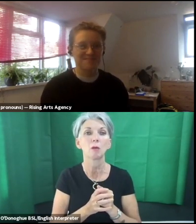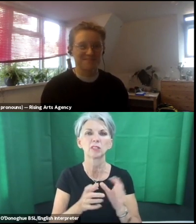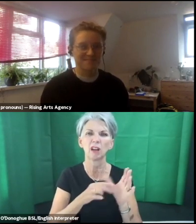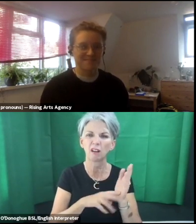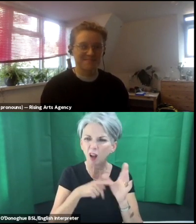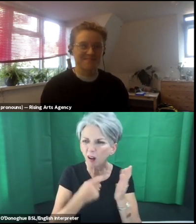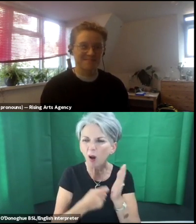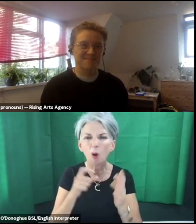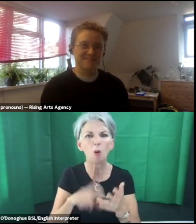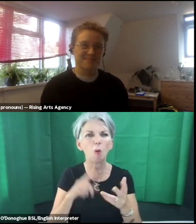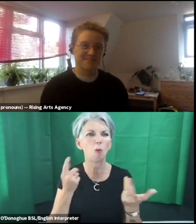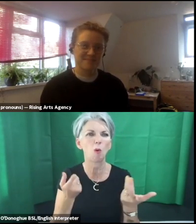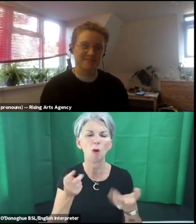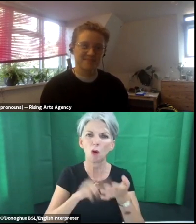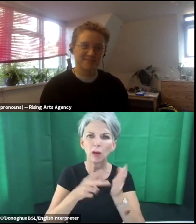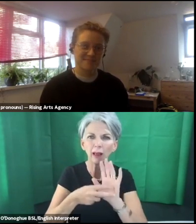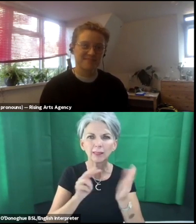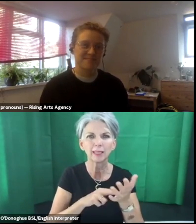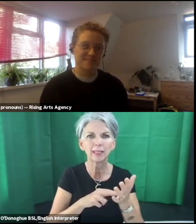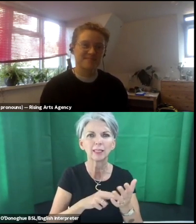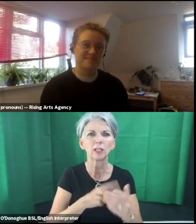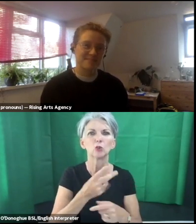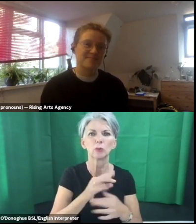in the 2010's or whenever it was.